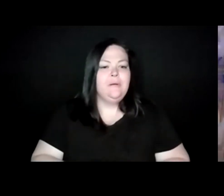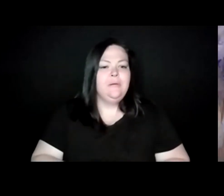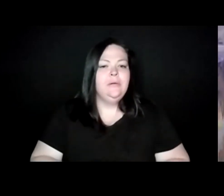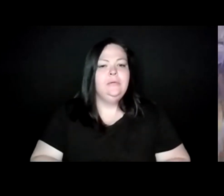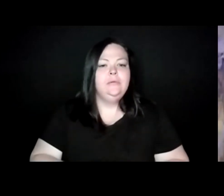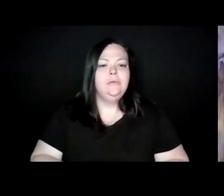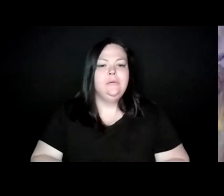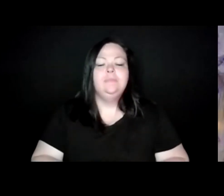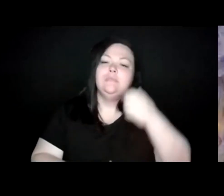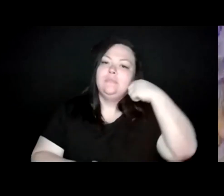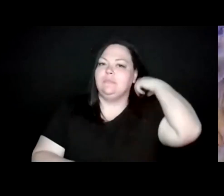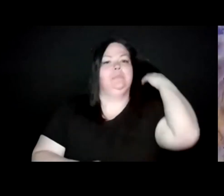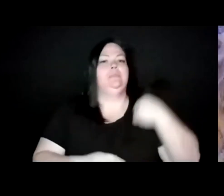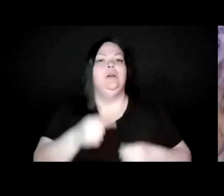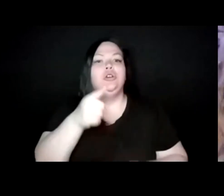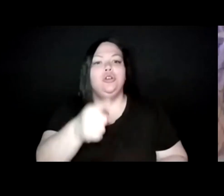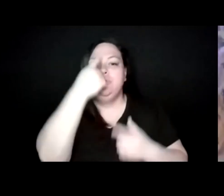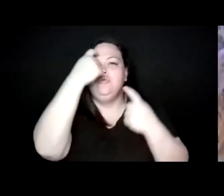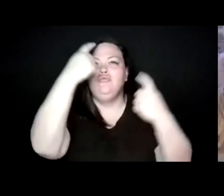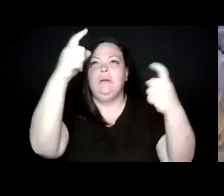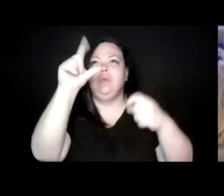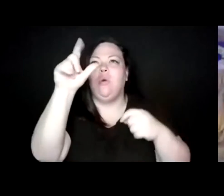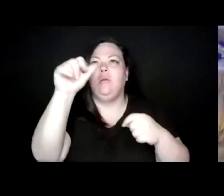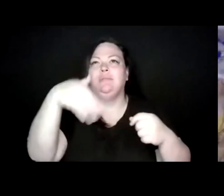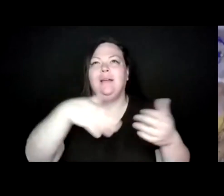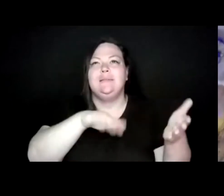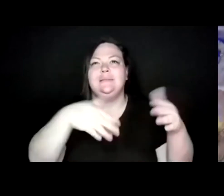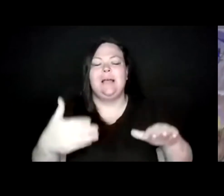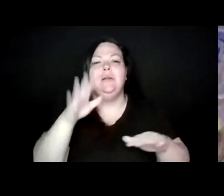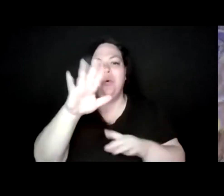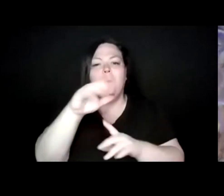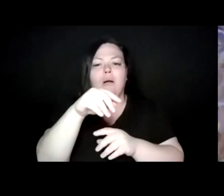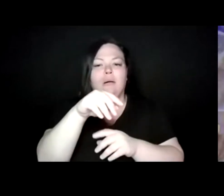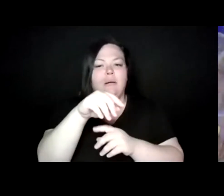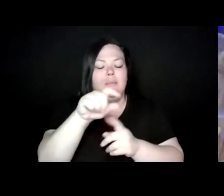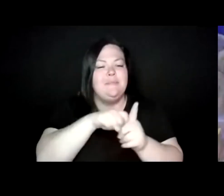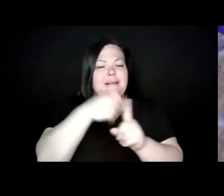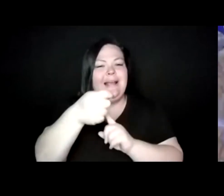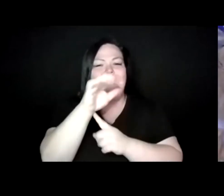you dreamed your lola wasn’t dead. your banana-leaves-wrapped lola in a suman sarcophagus,